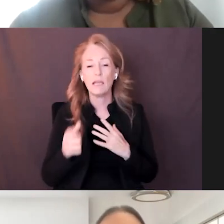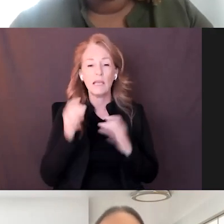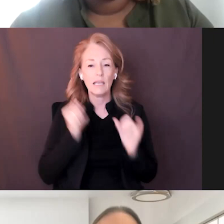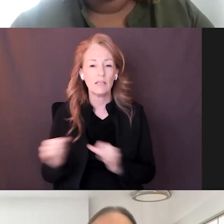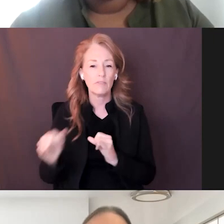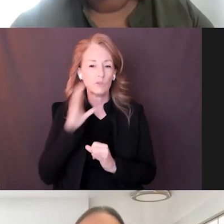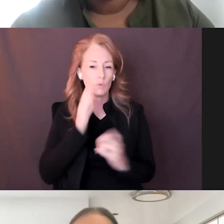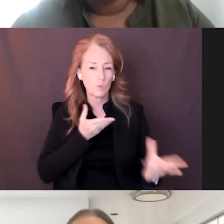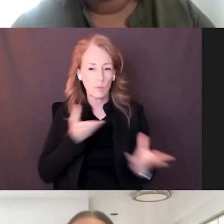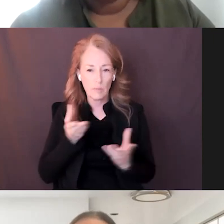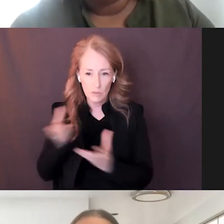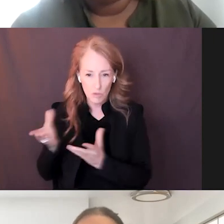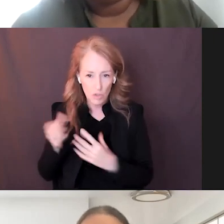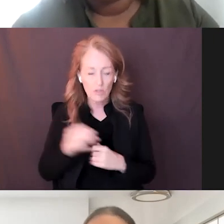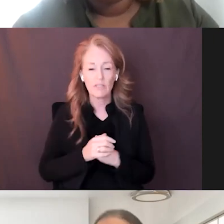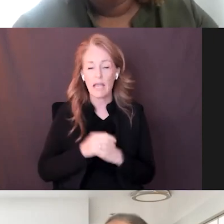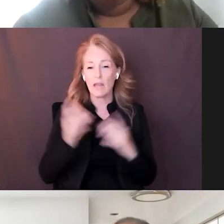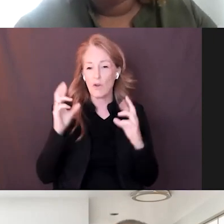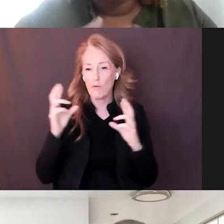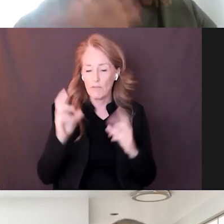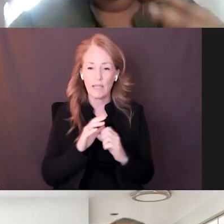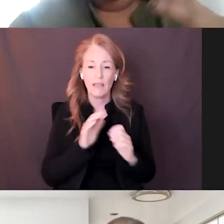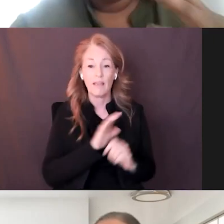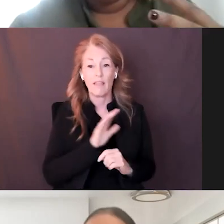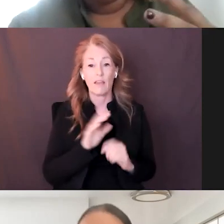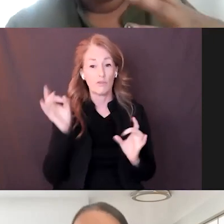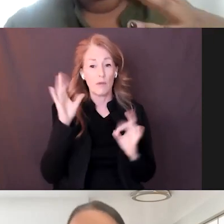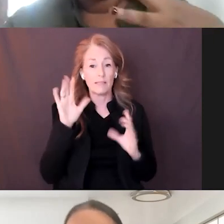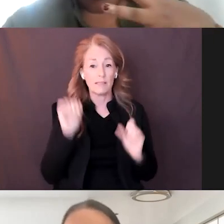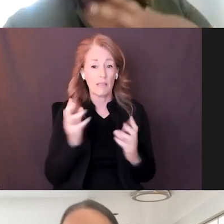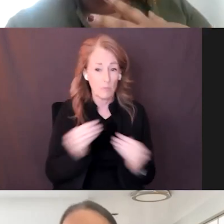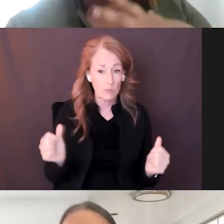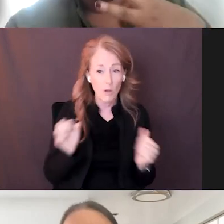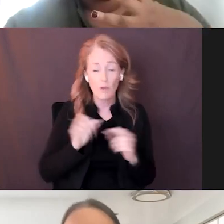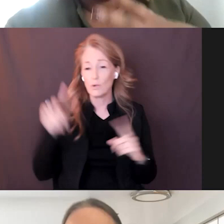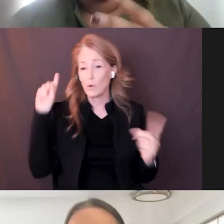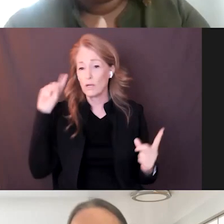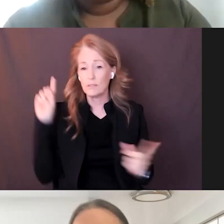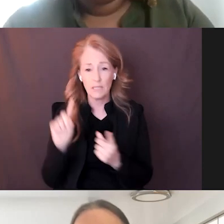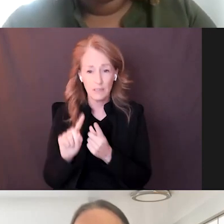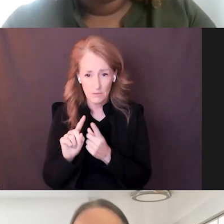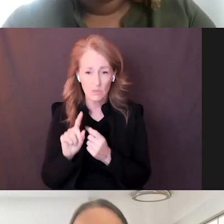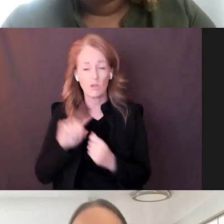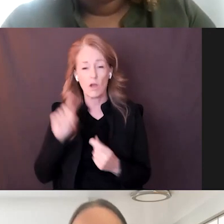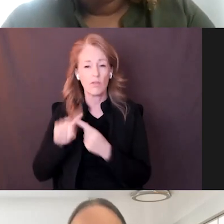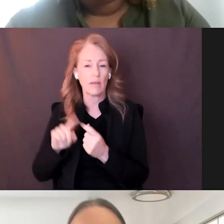CRISIS IS RESOLVED OR DEESCALATED ALL THE WAY UP TO THE CRISIS STABILIZATION LEVEL.